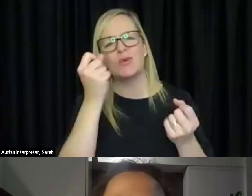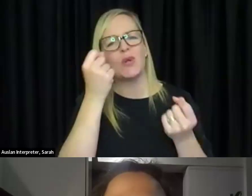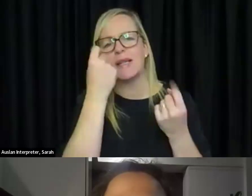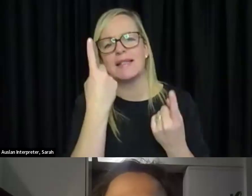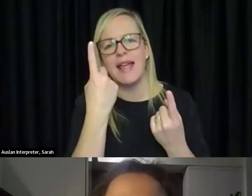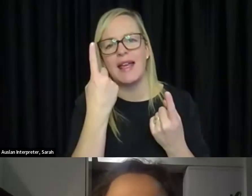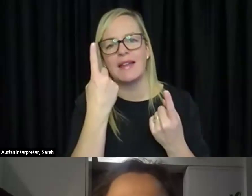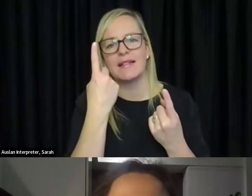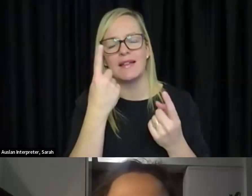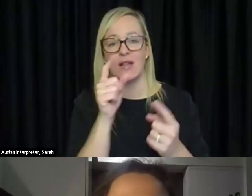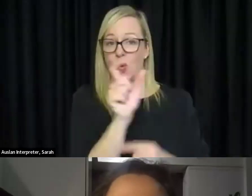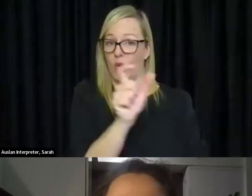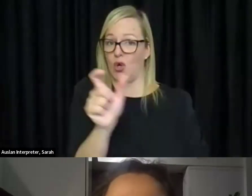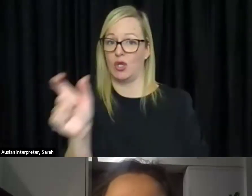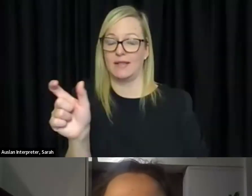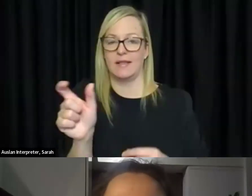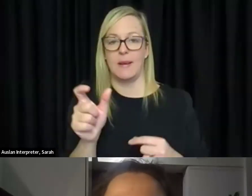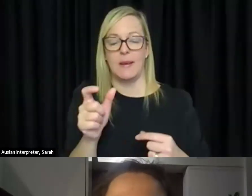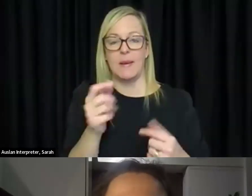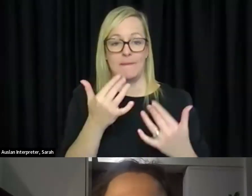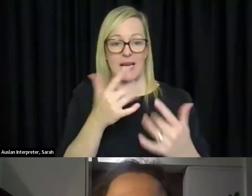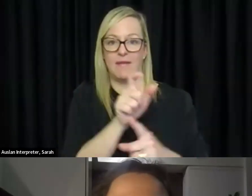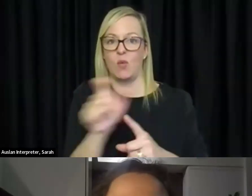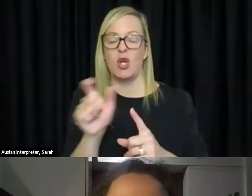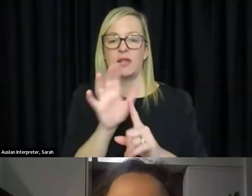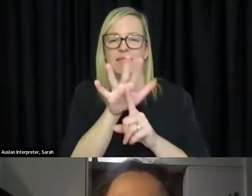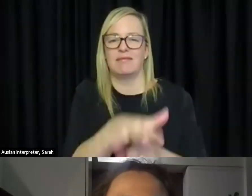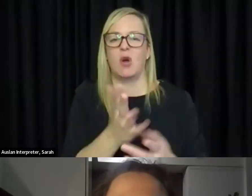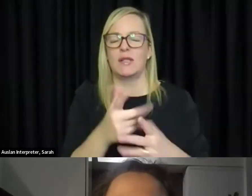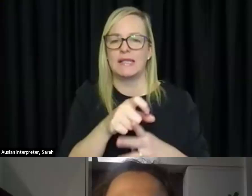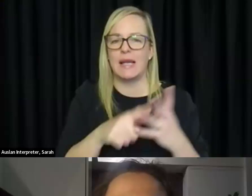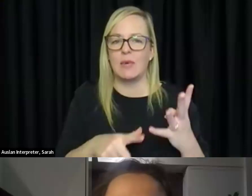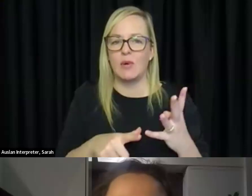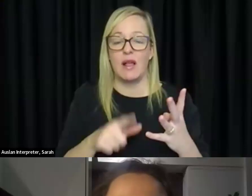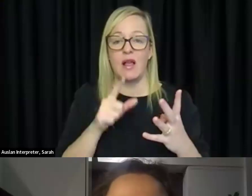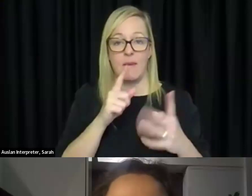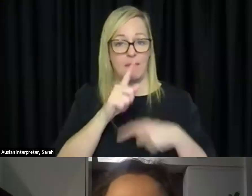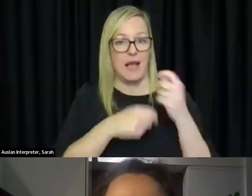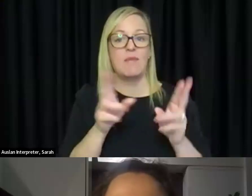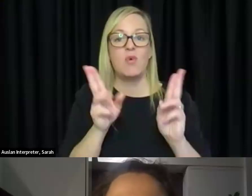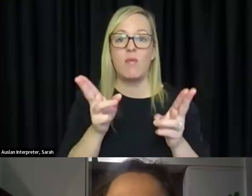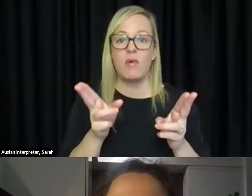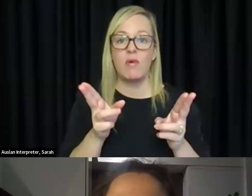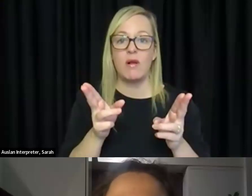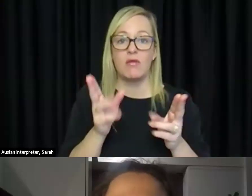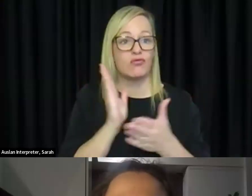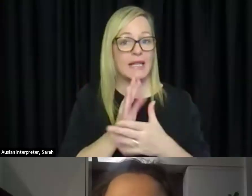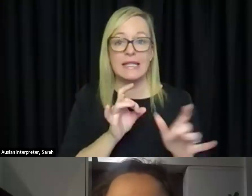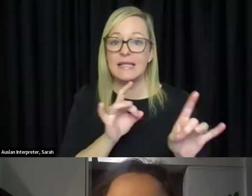the origins of very many ableist slurs that have been normalise are damaging, but if you do speak